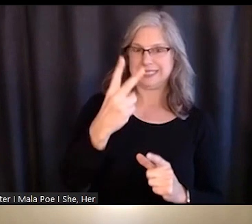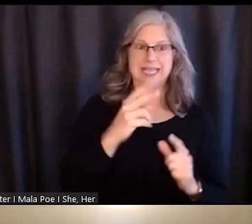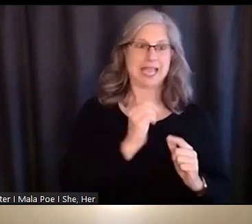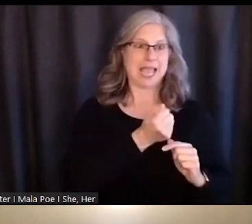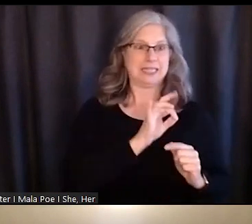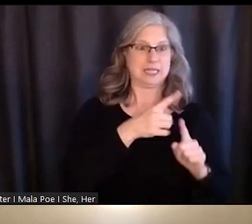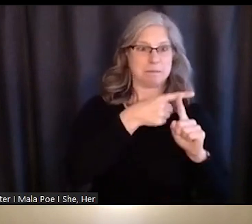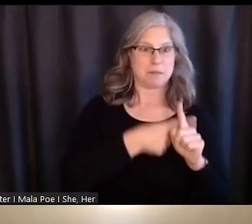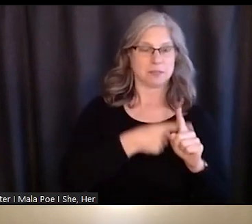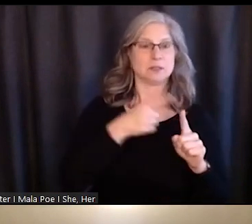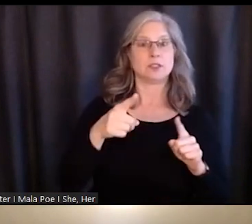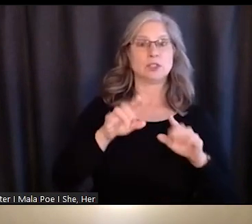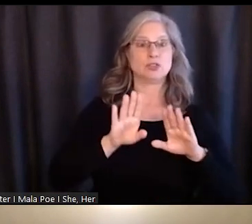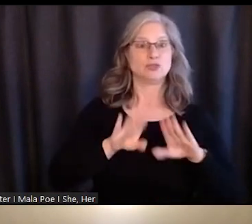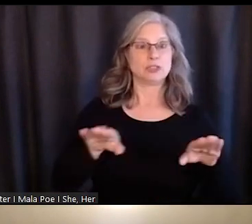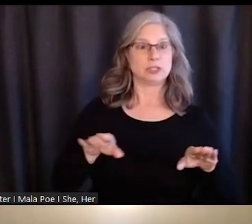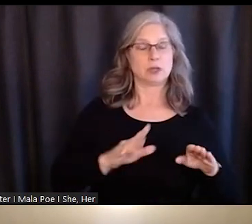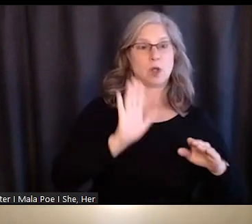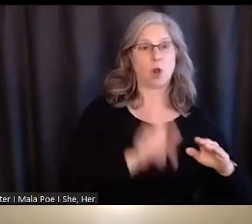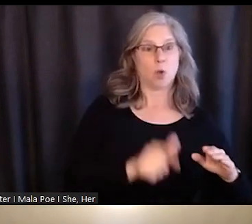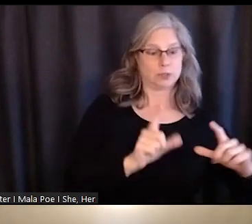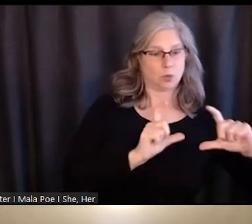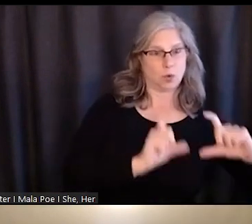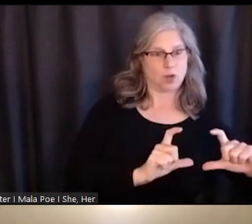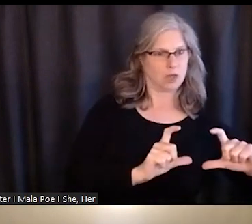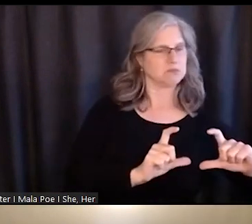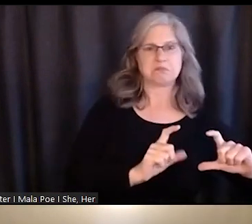the children in the lowest quintile have only a handful of words.